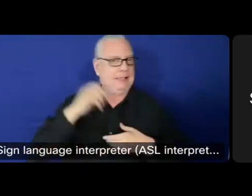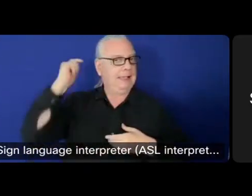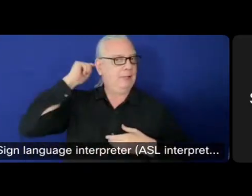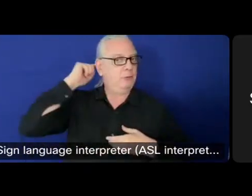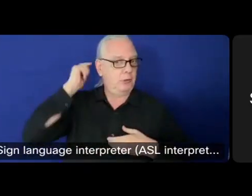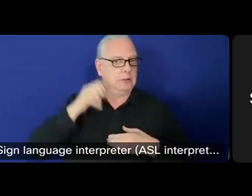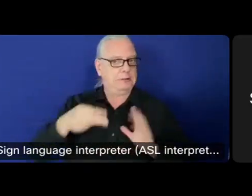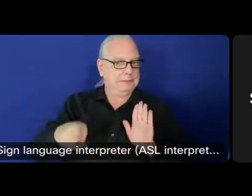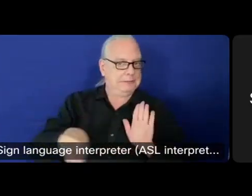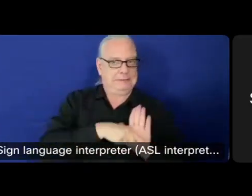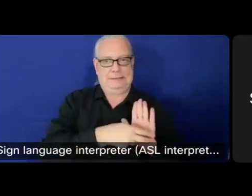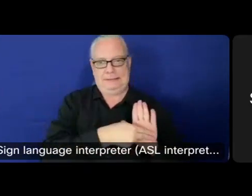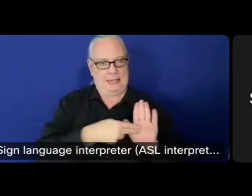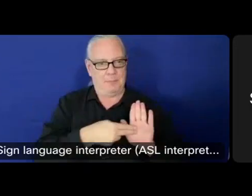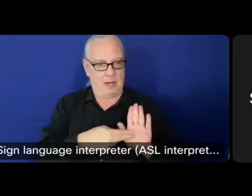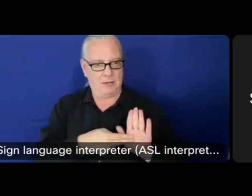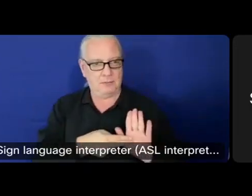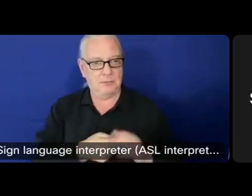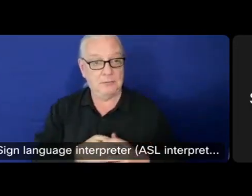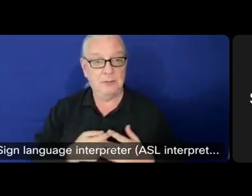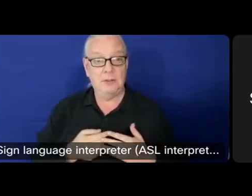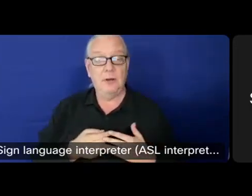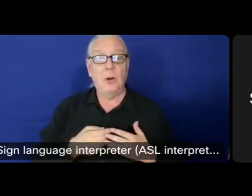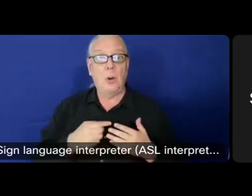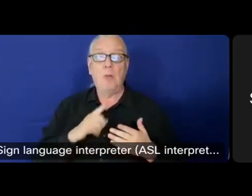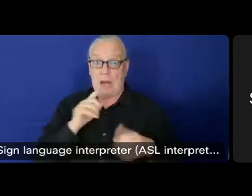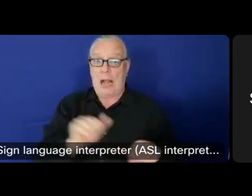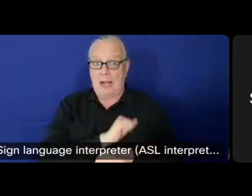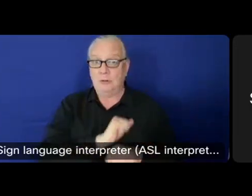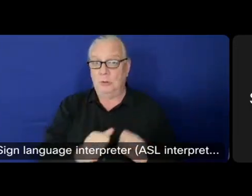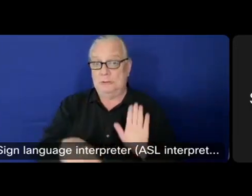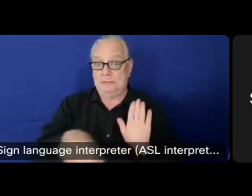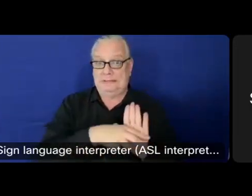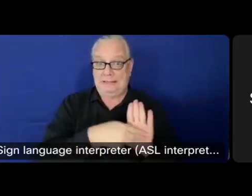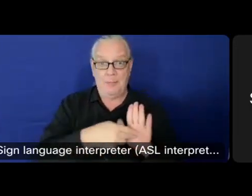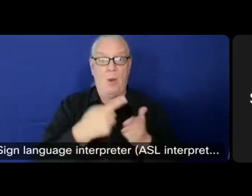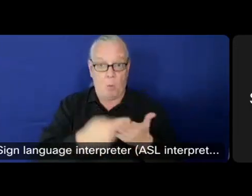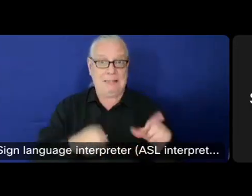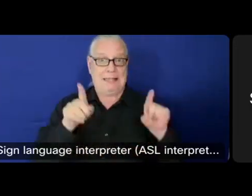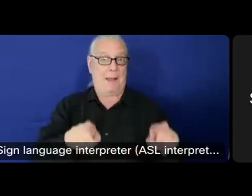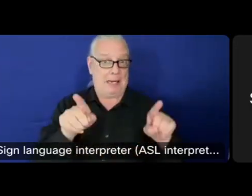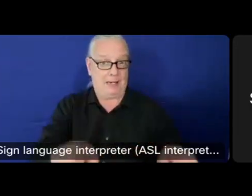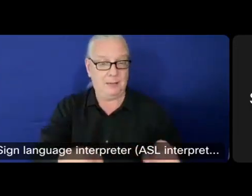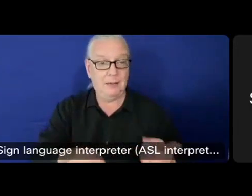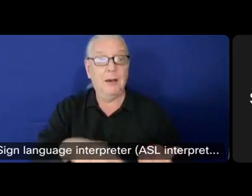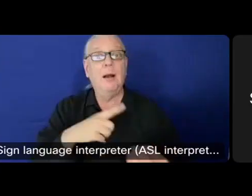us specifically, and then there is perceived stigma, which is the idea of what might happen to us, right? How people might